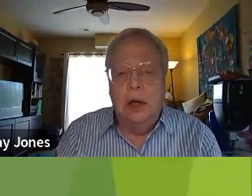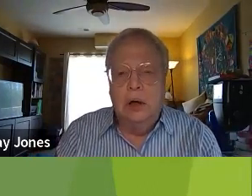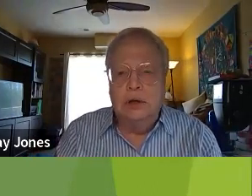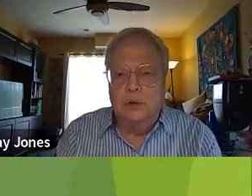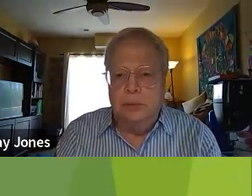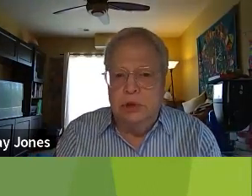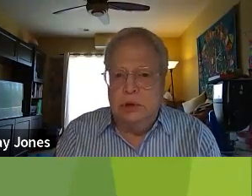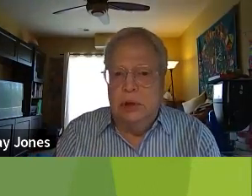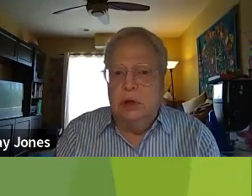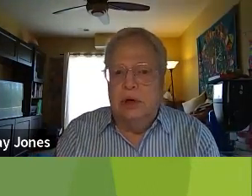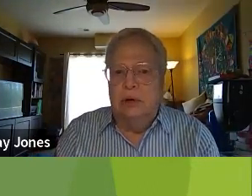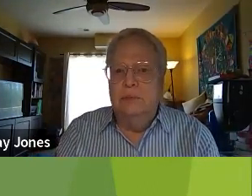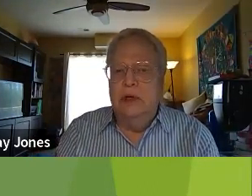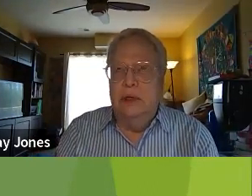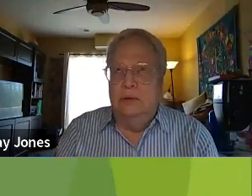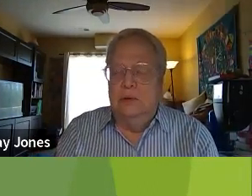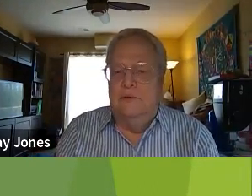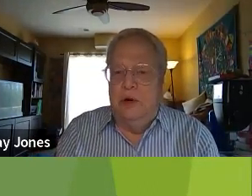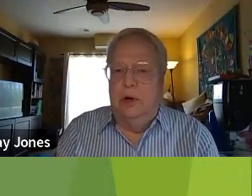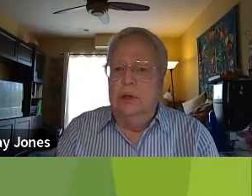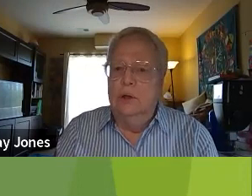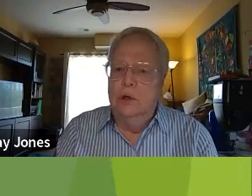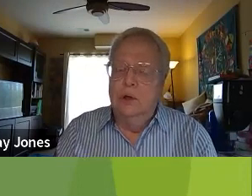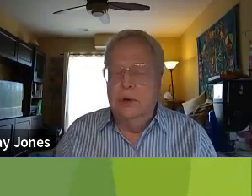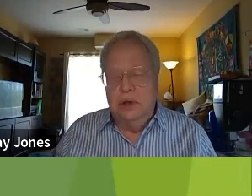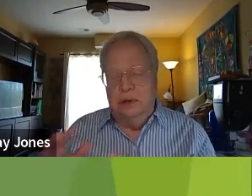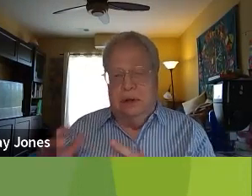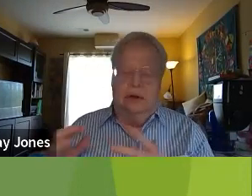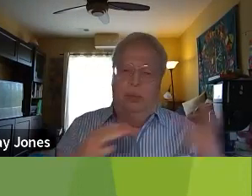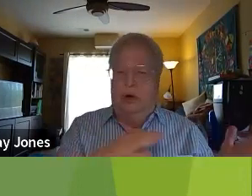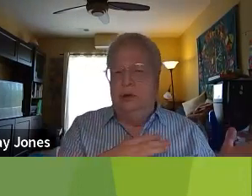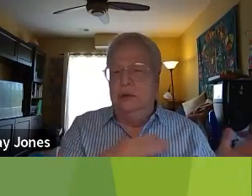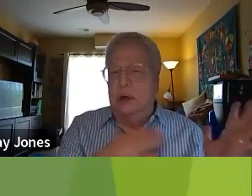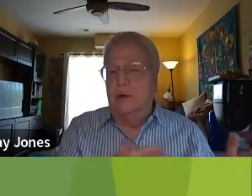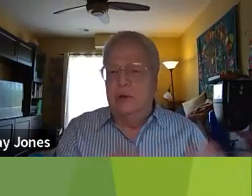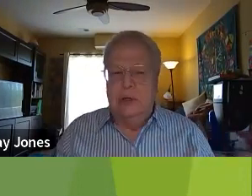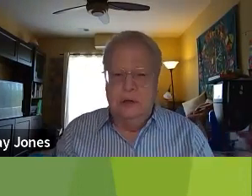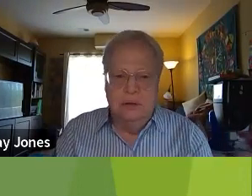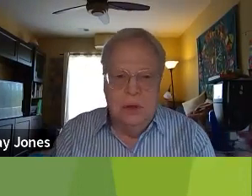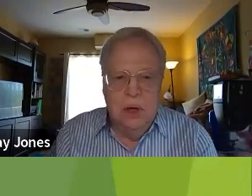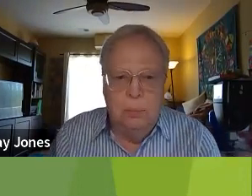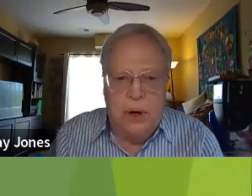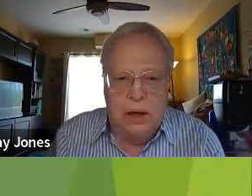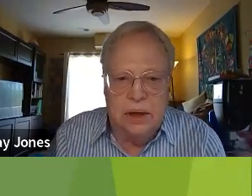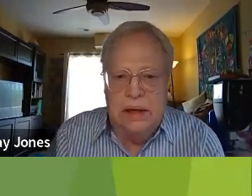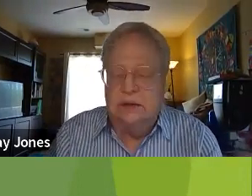Audio description is a little bit is fairly new in comparison to other things, but it